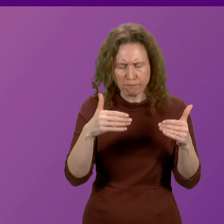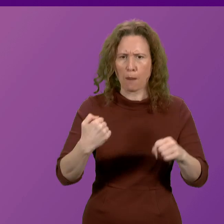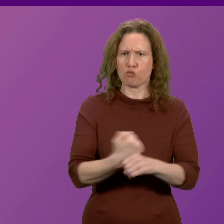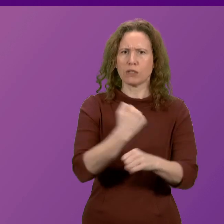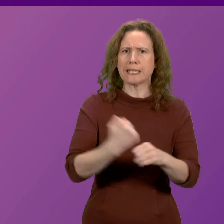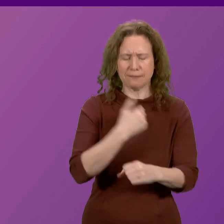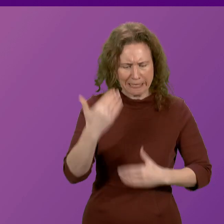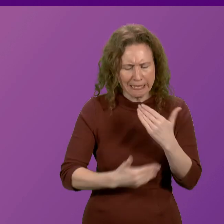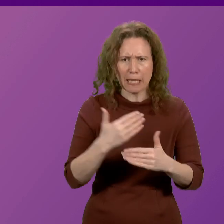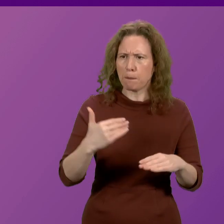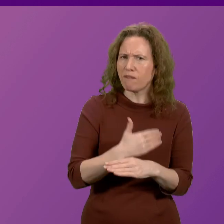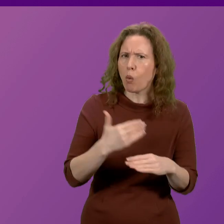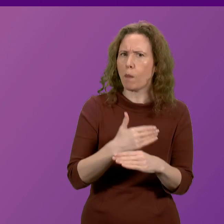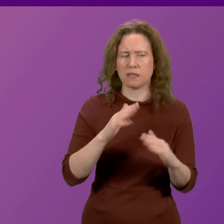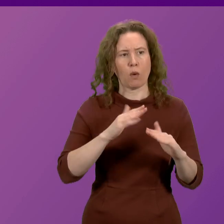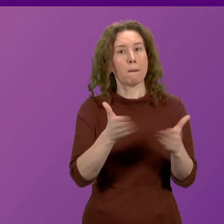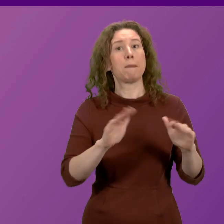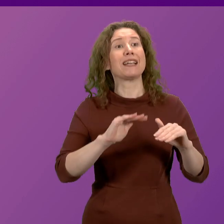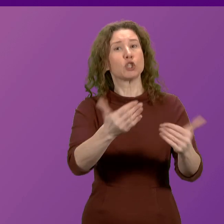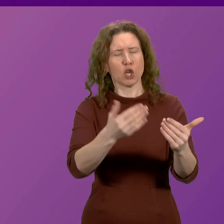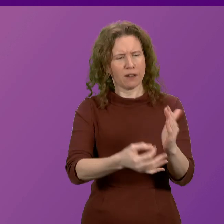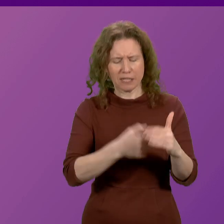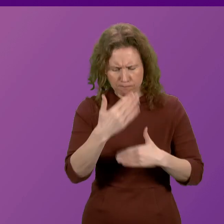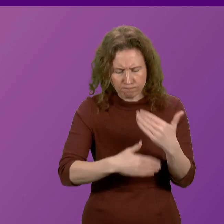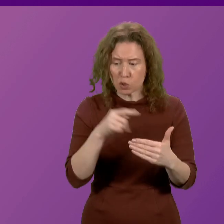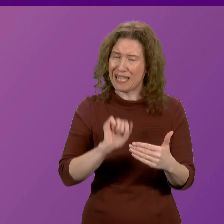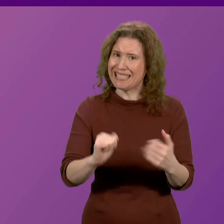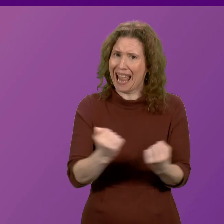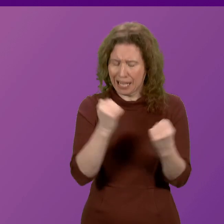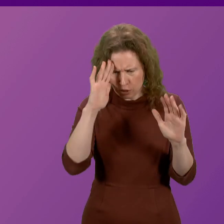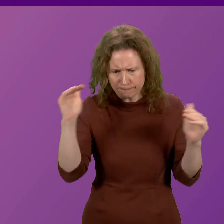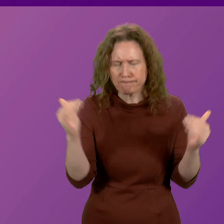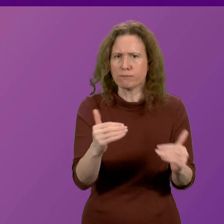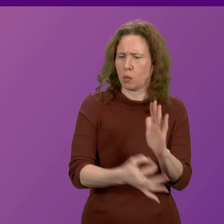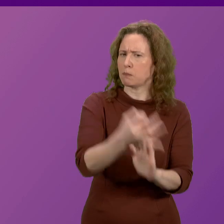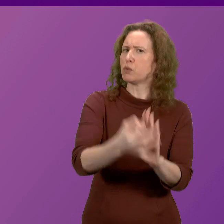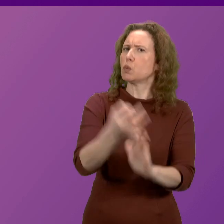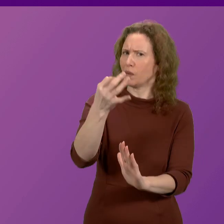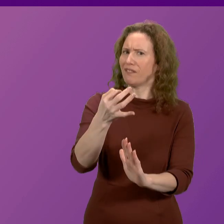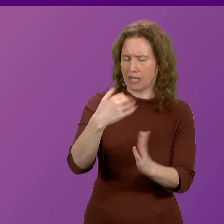performance in public services. He is devoting his energy to doing that as part of the plans